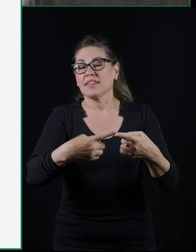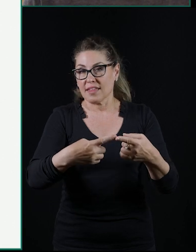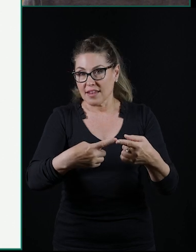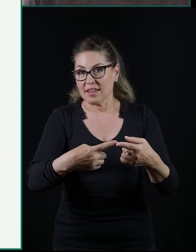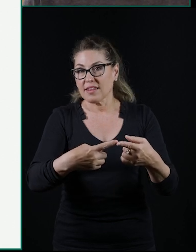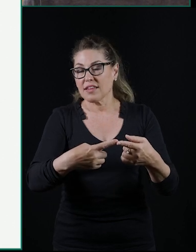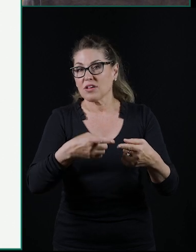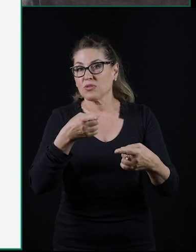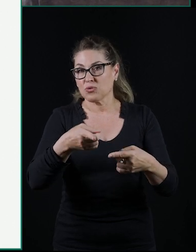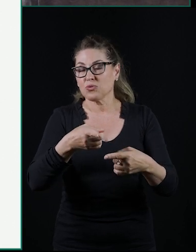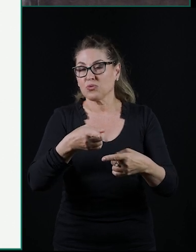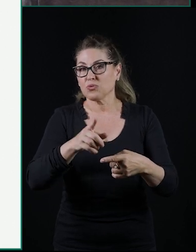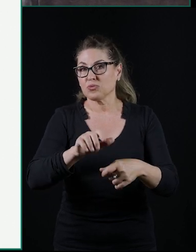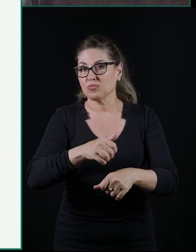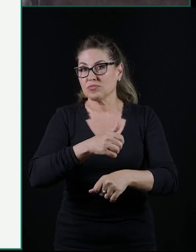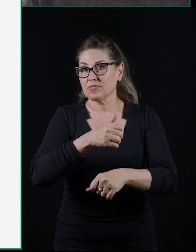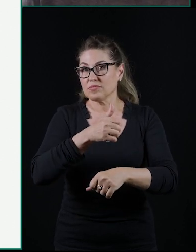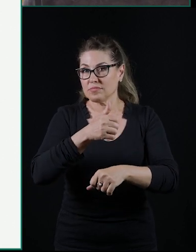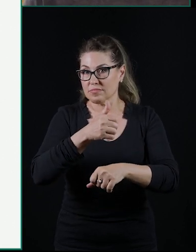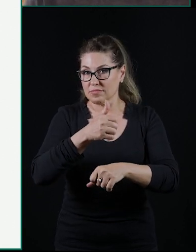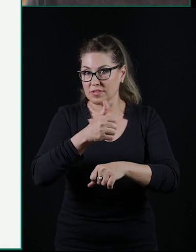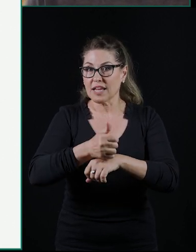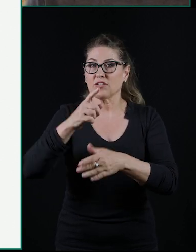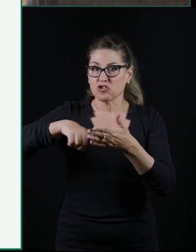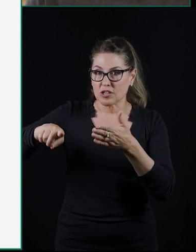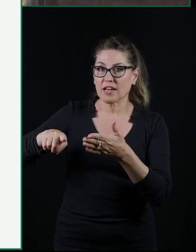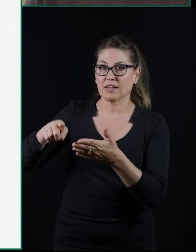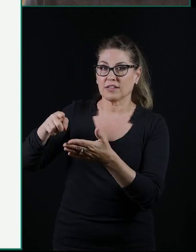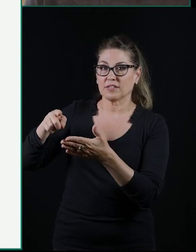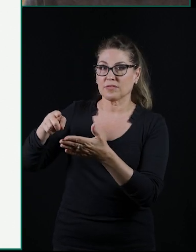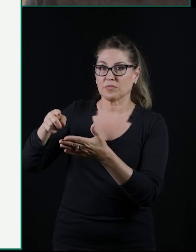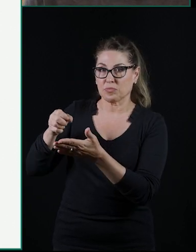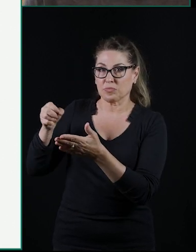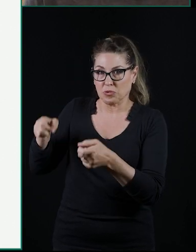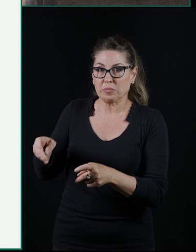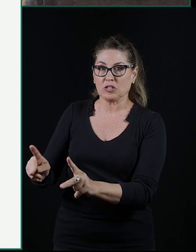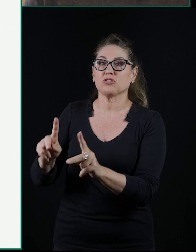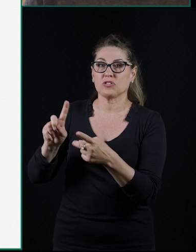you would set chat permissions to remote chat control.